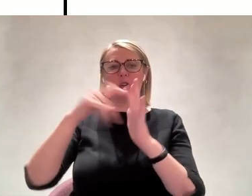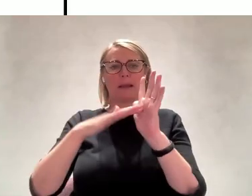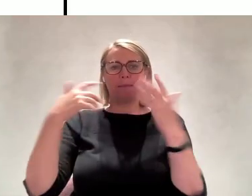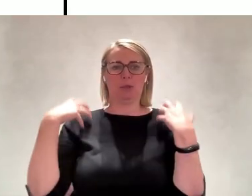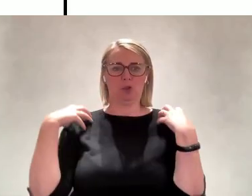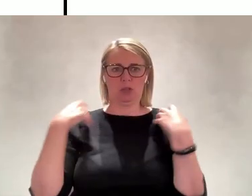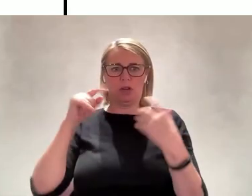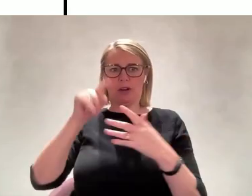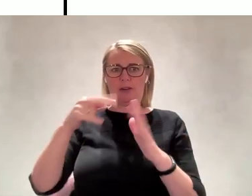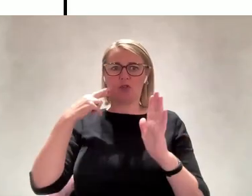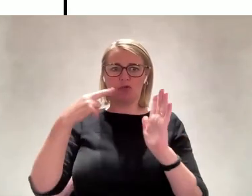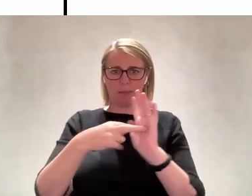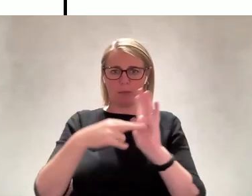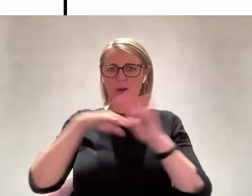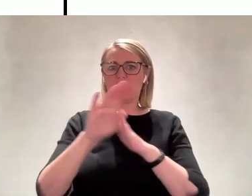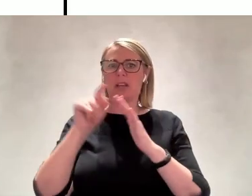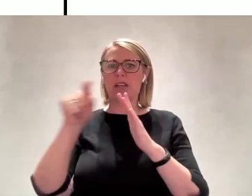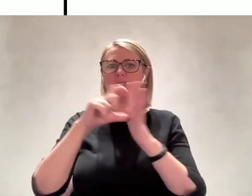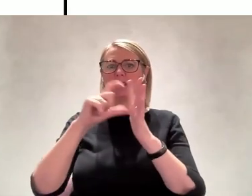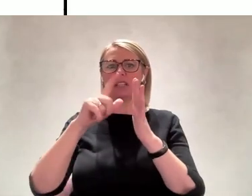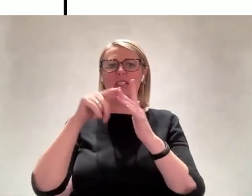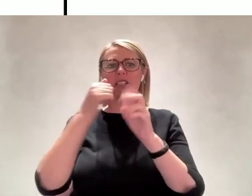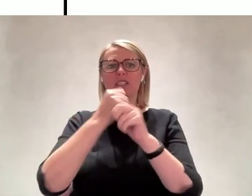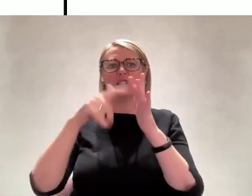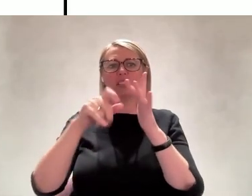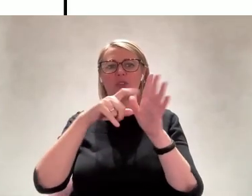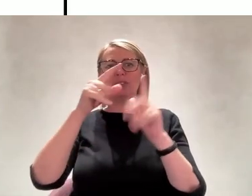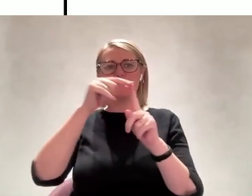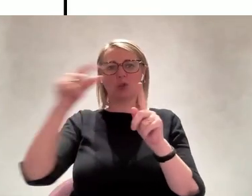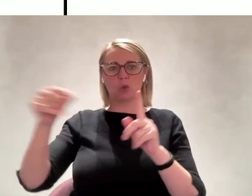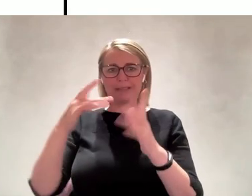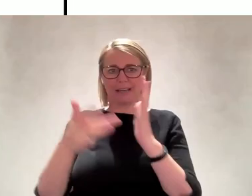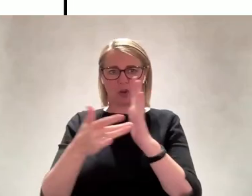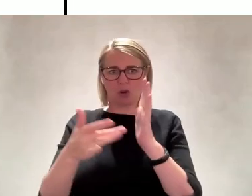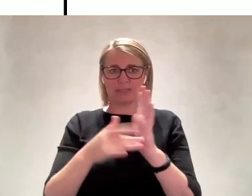report on Harnessing Data and Digital Technology states